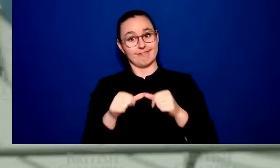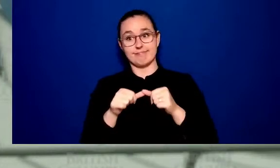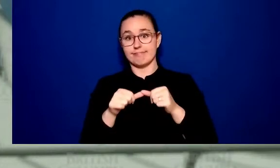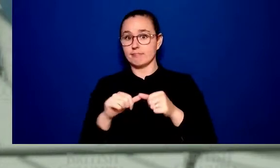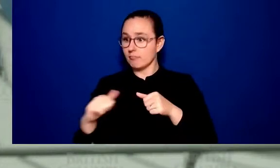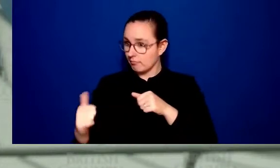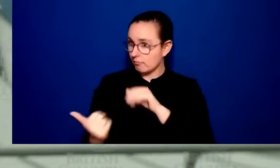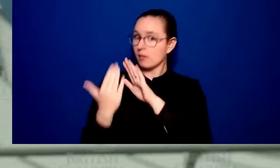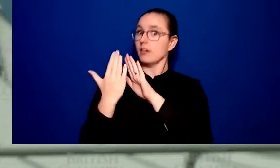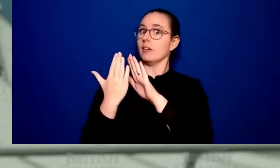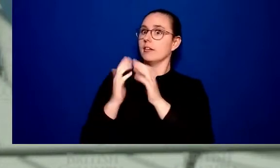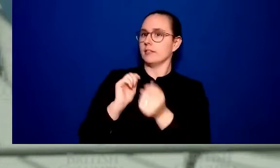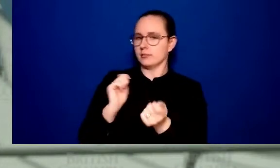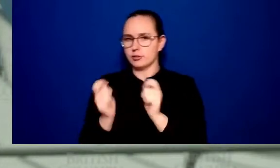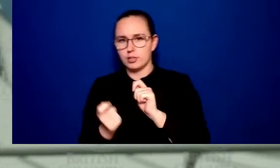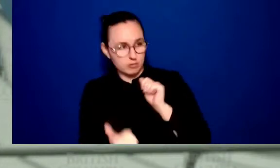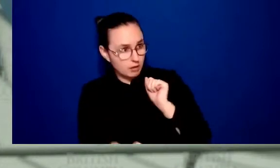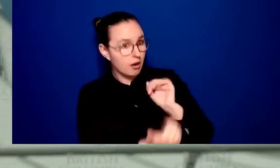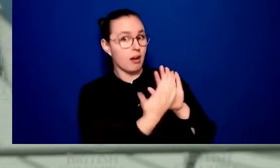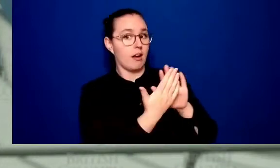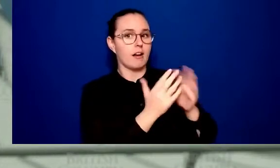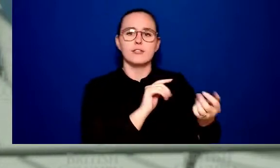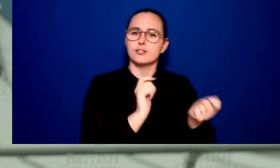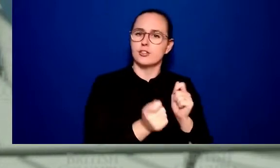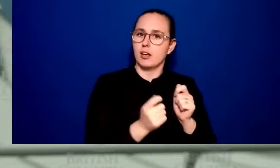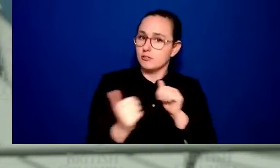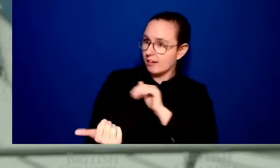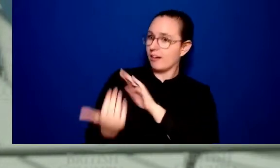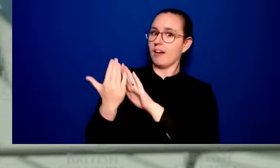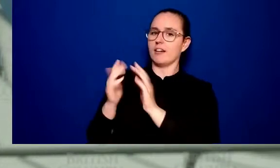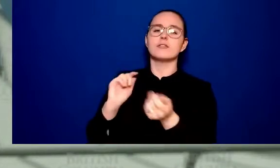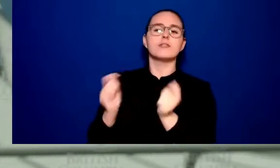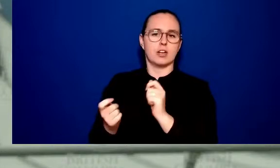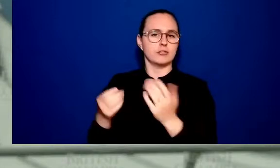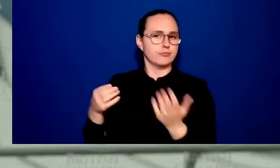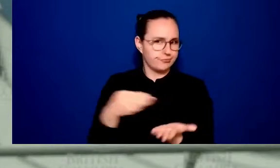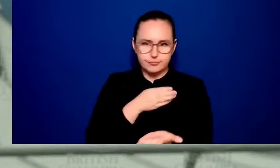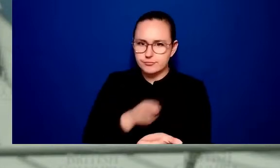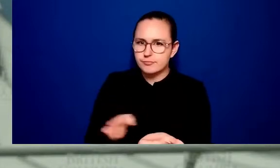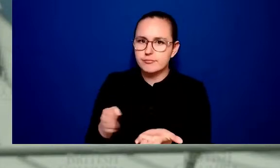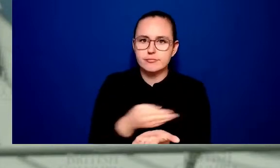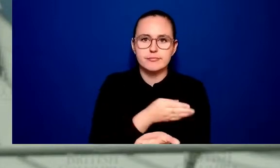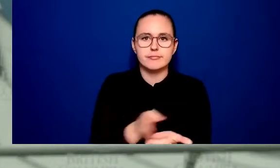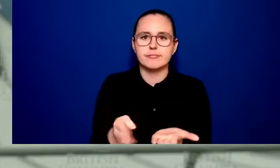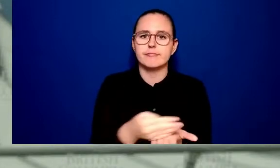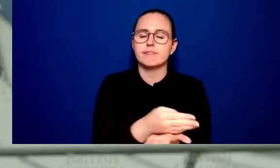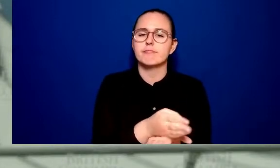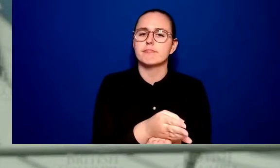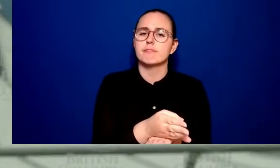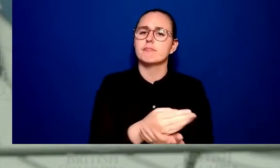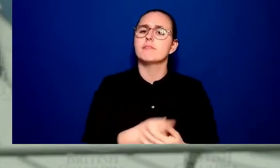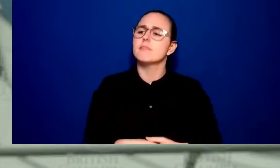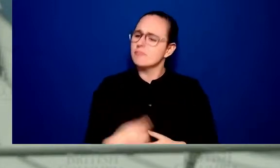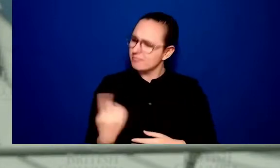approach and adjusting as needed. As we continue to